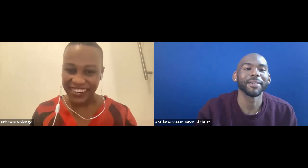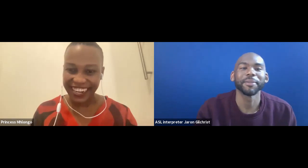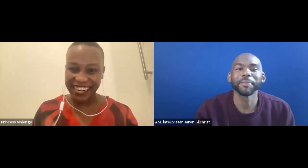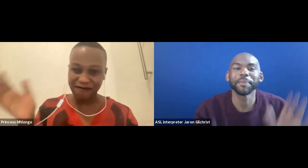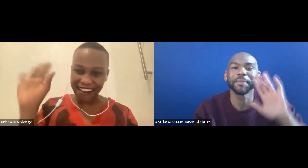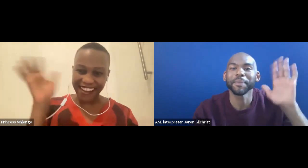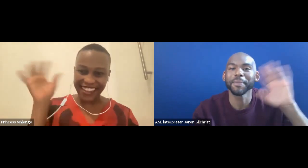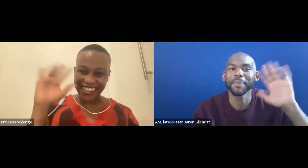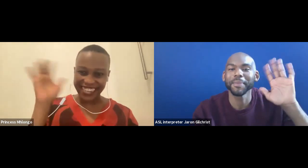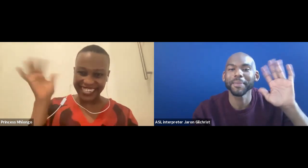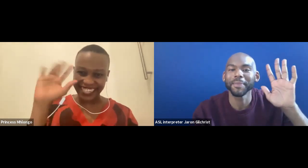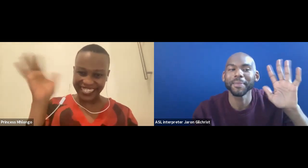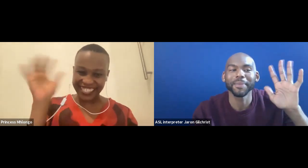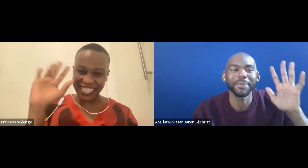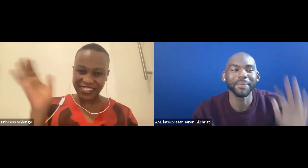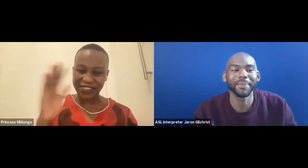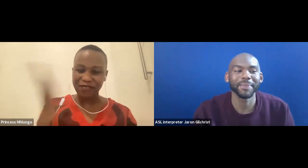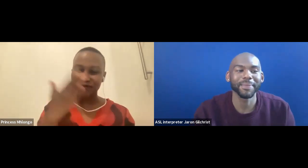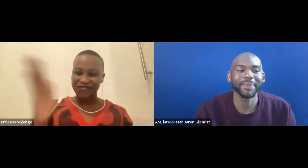Okay, bye. Thank you.